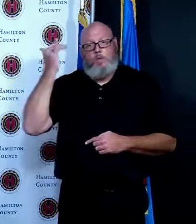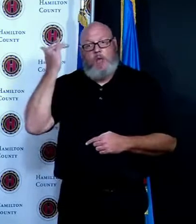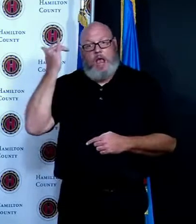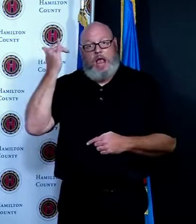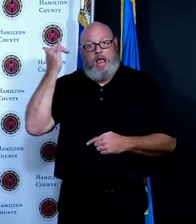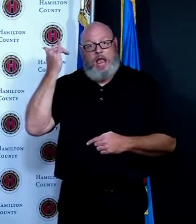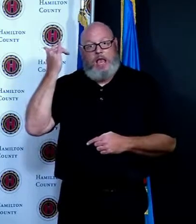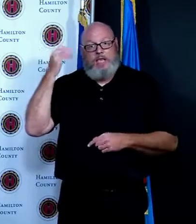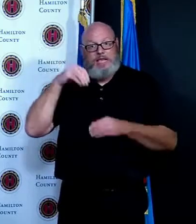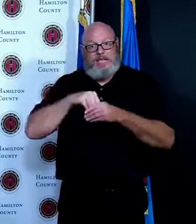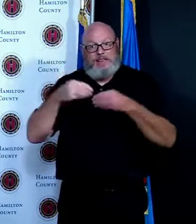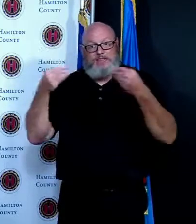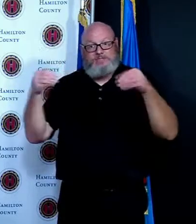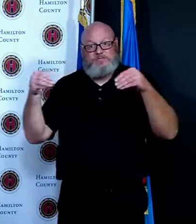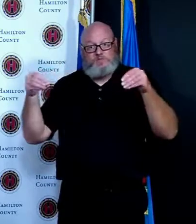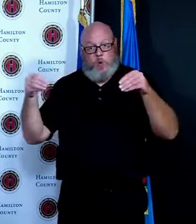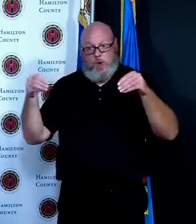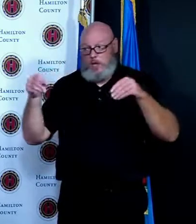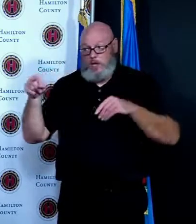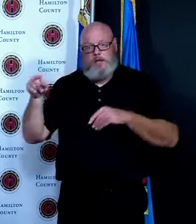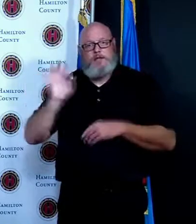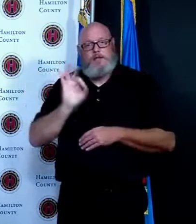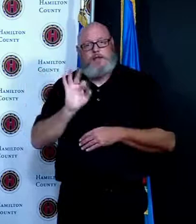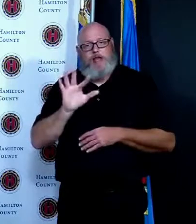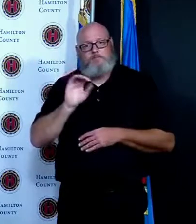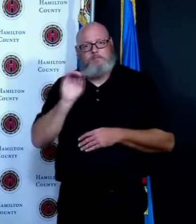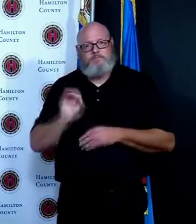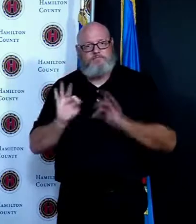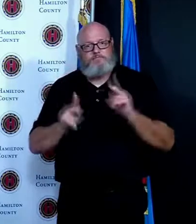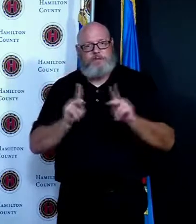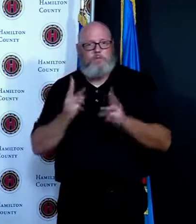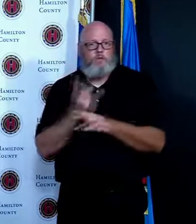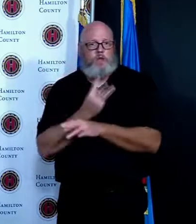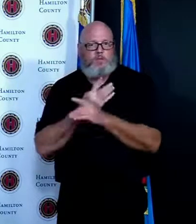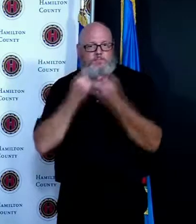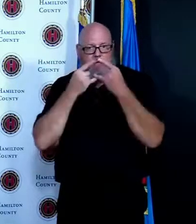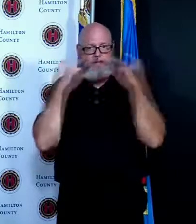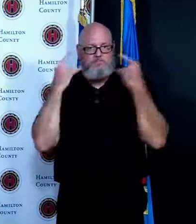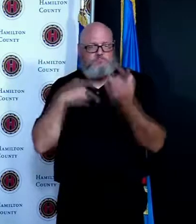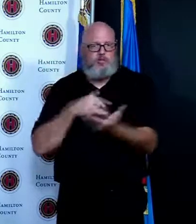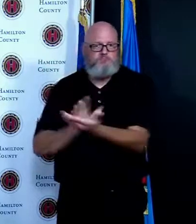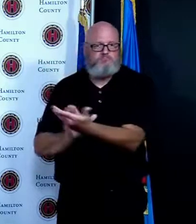to to make this a reality we just need to tweak what we're doing after work and tweak what we're